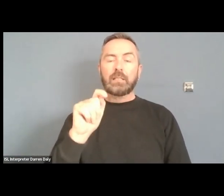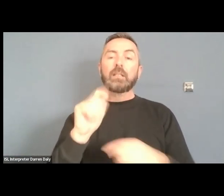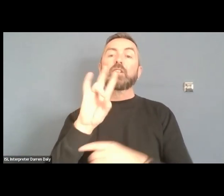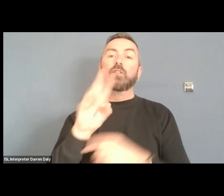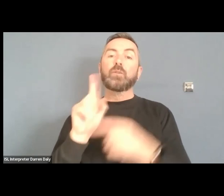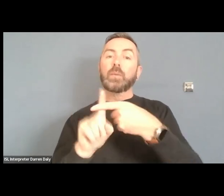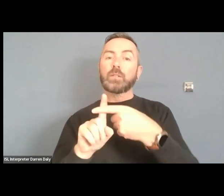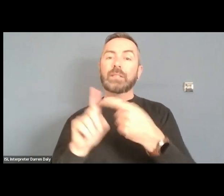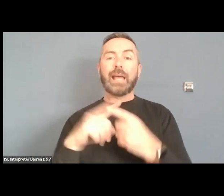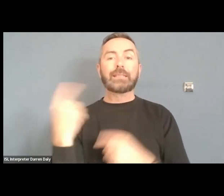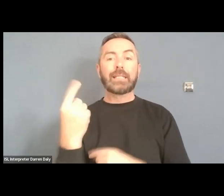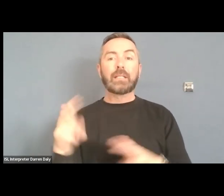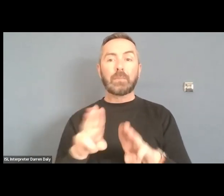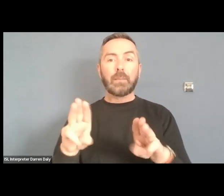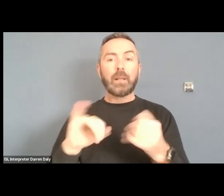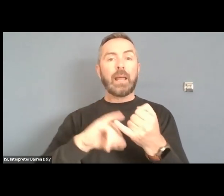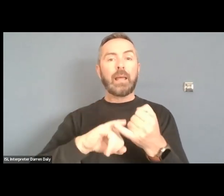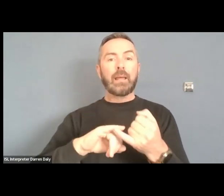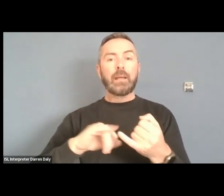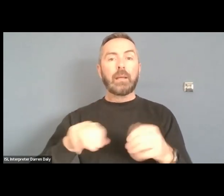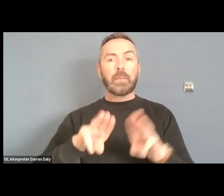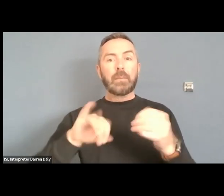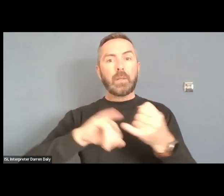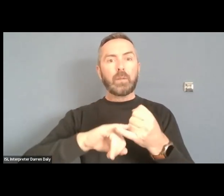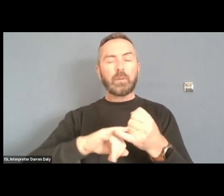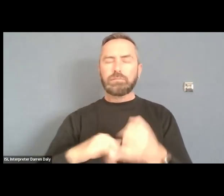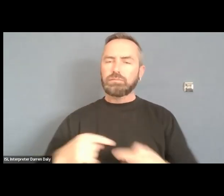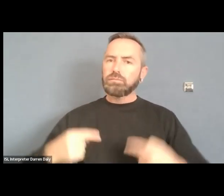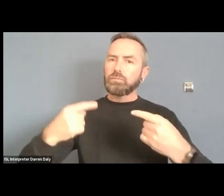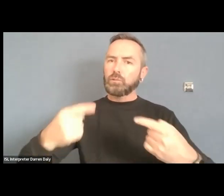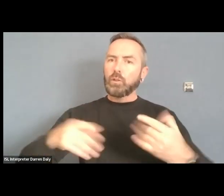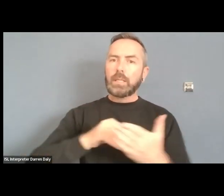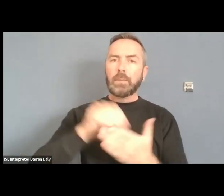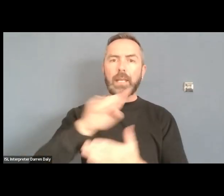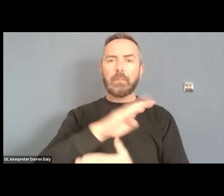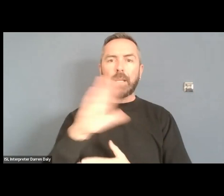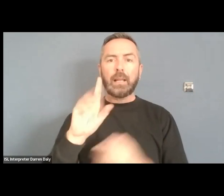who constantly struggle to pay bills and people who are educated to a primary or secondary level only.